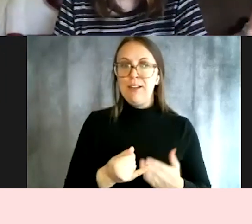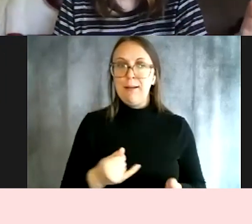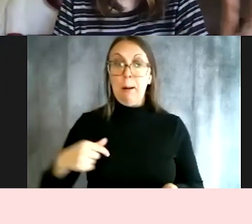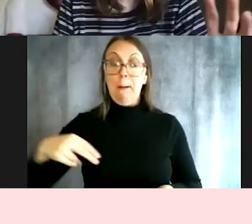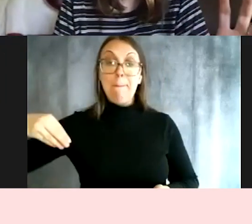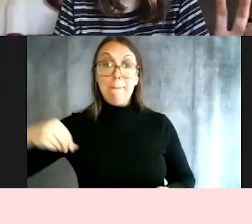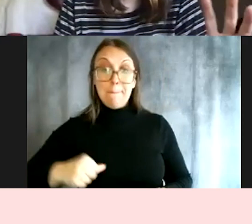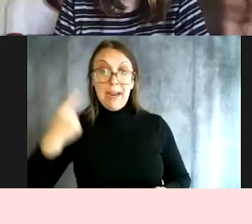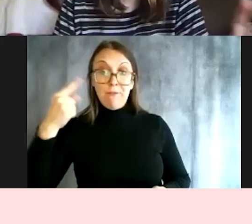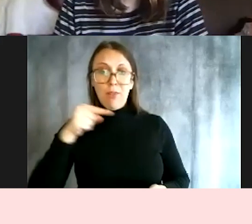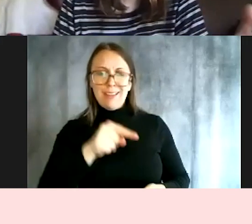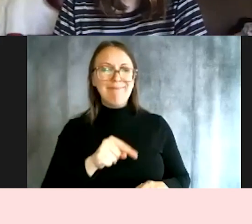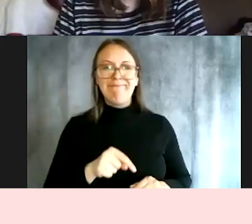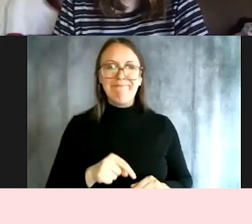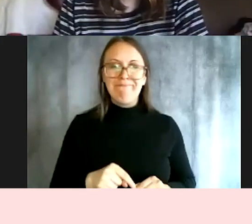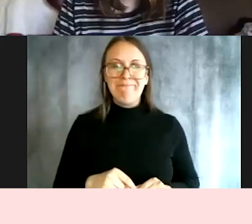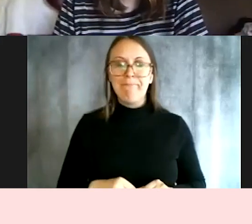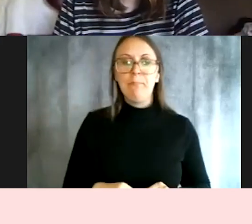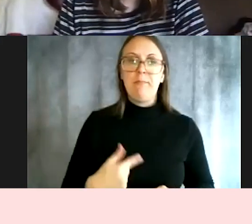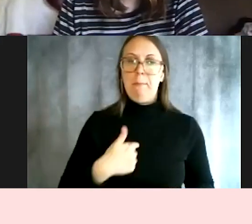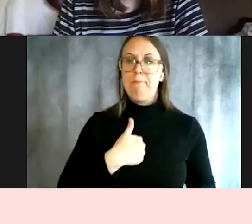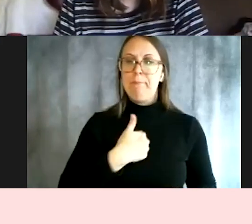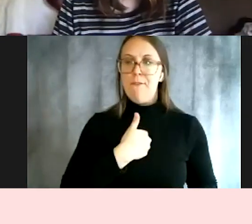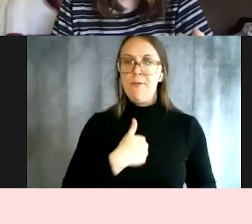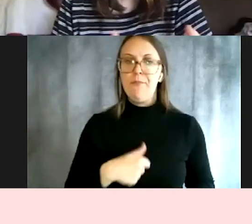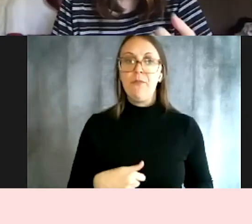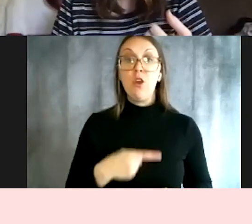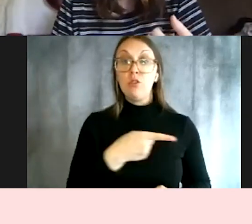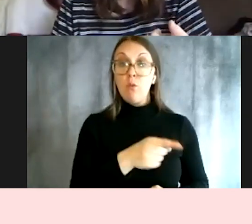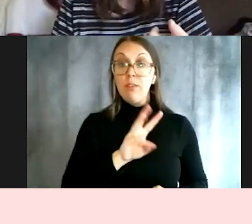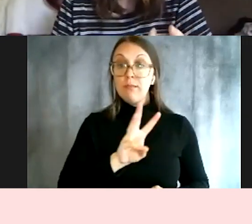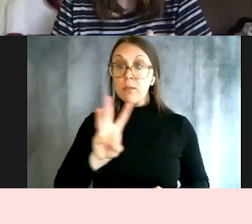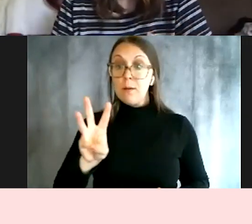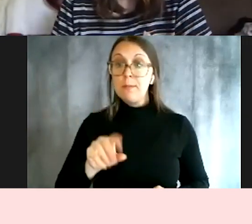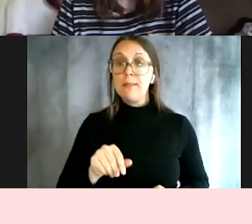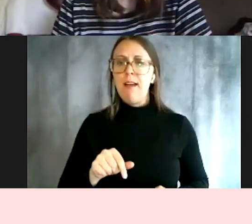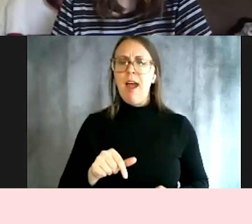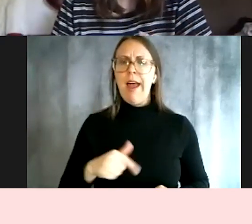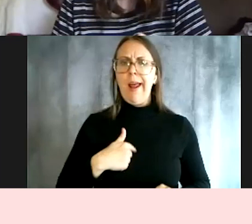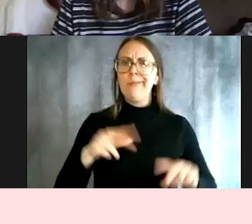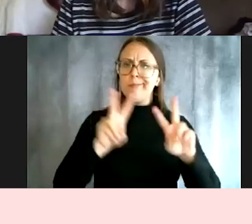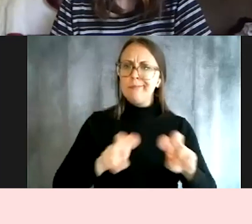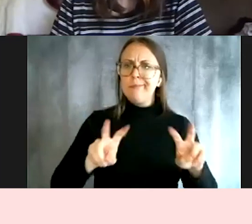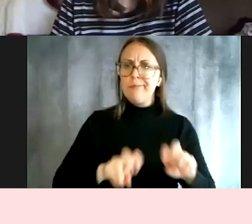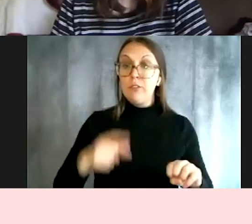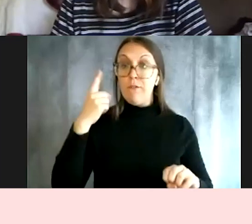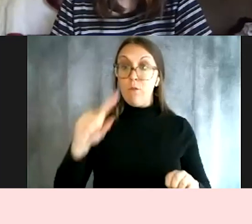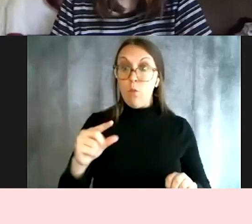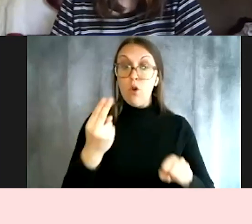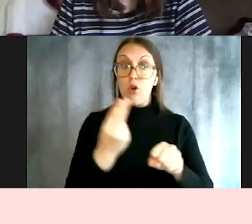um but I was going through this website to figure out usability as well as access,